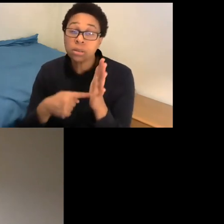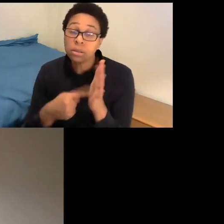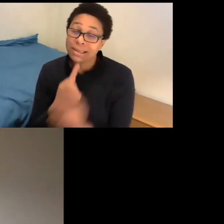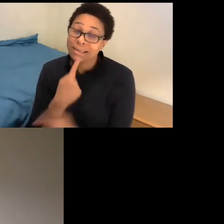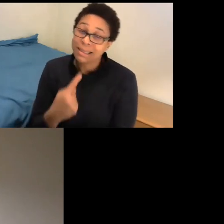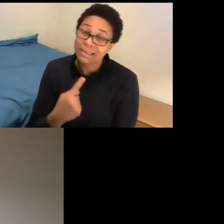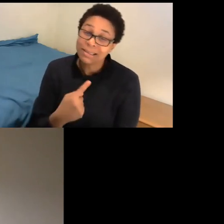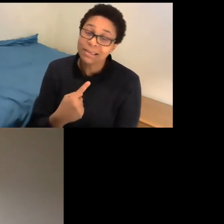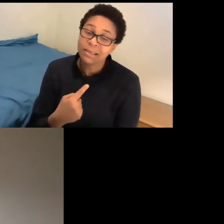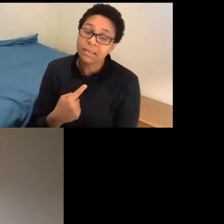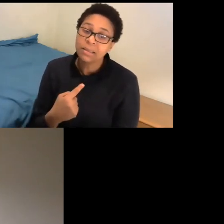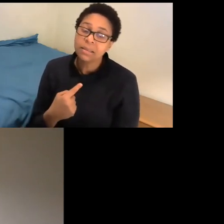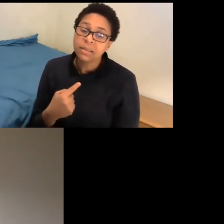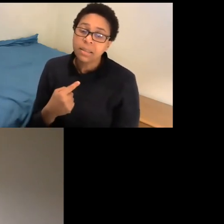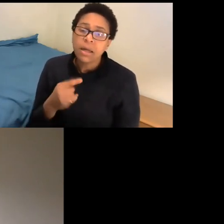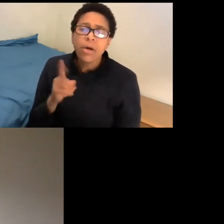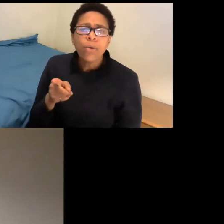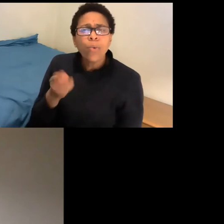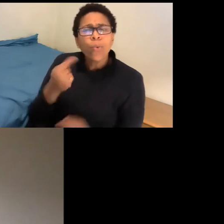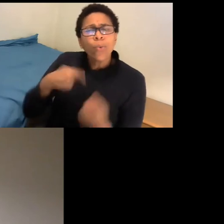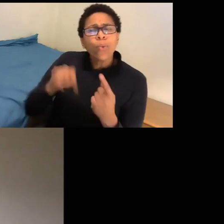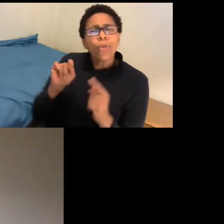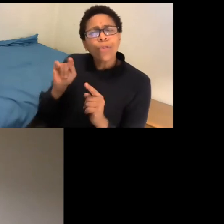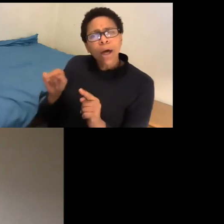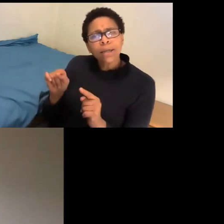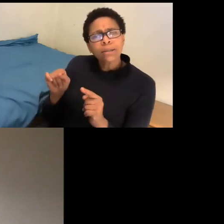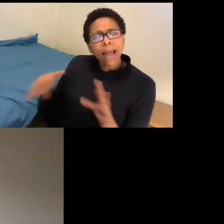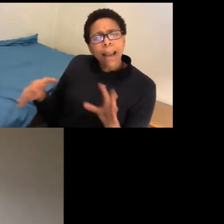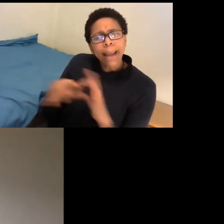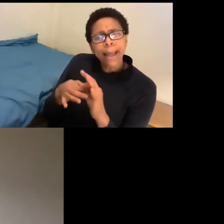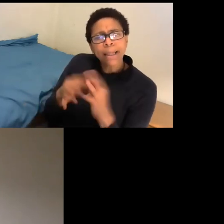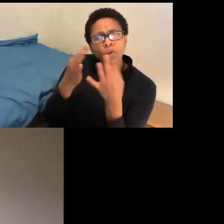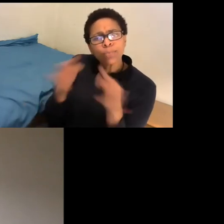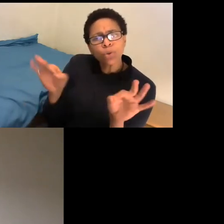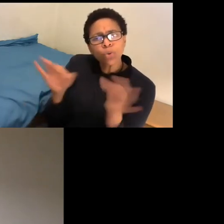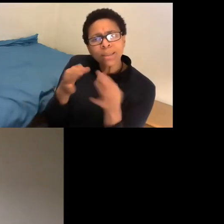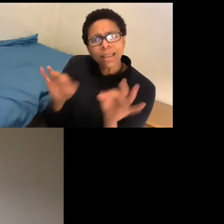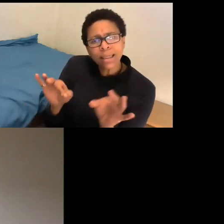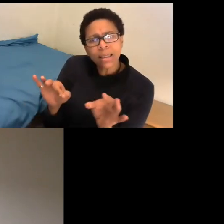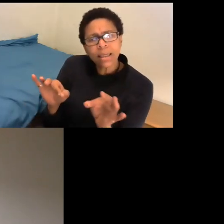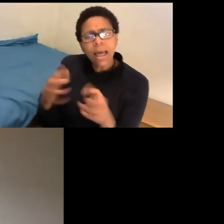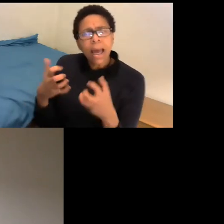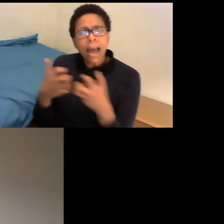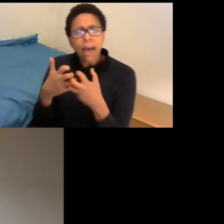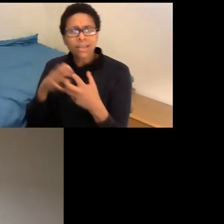involvement with music. How, if at all, does that part of his life connect with the subjects discussed tonight?'